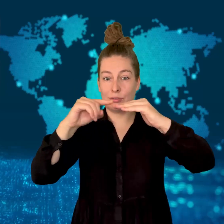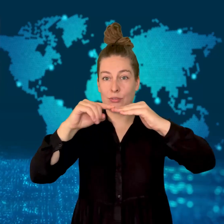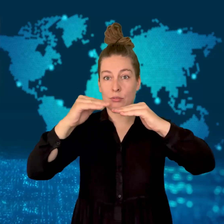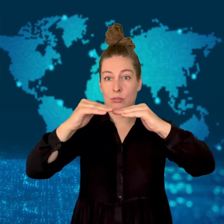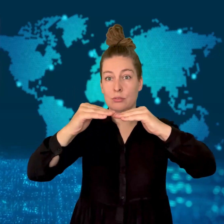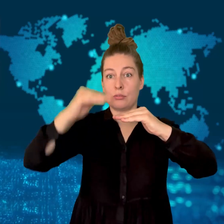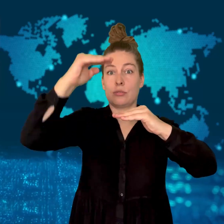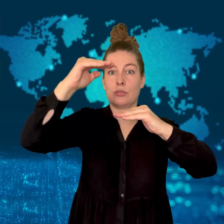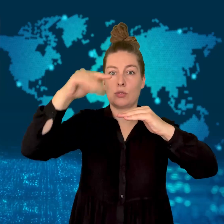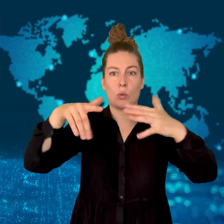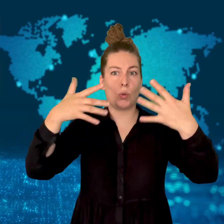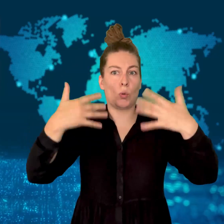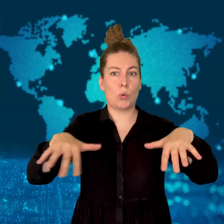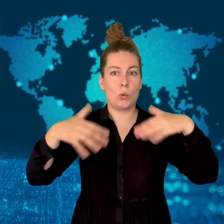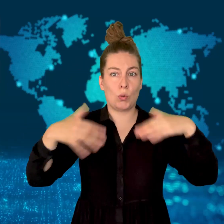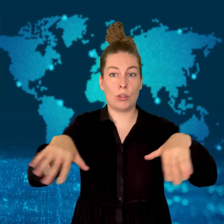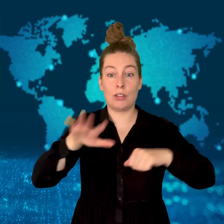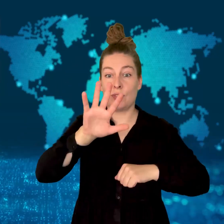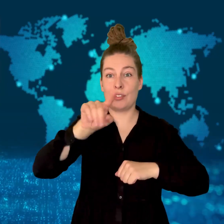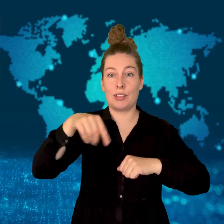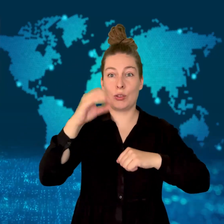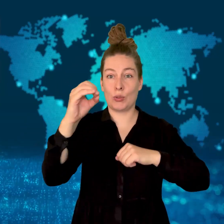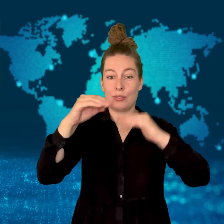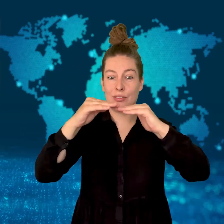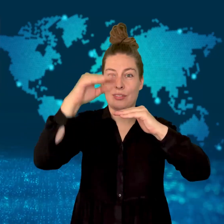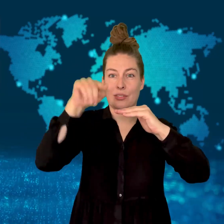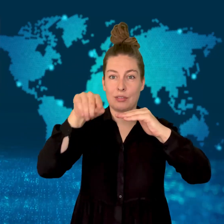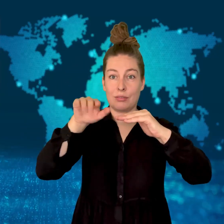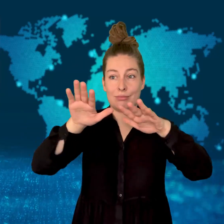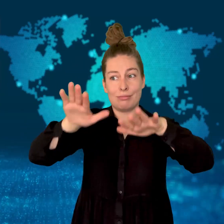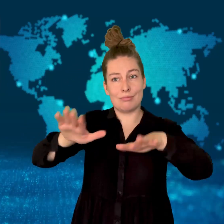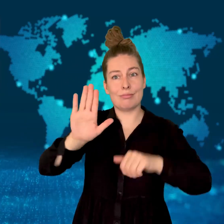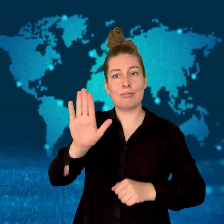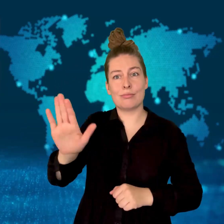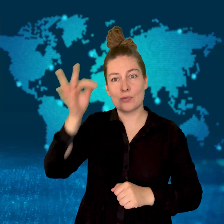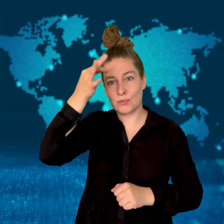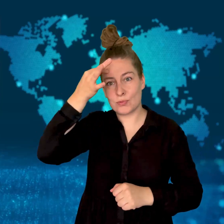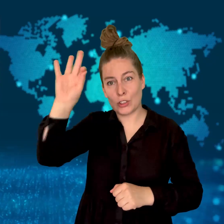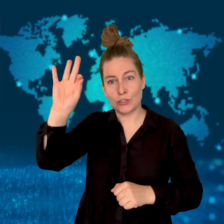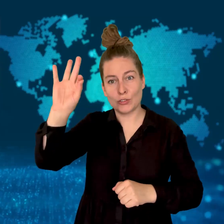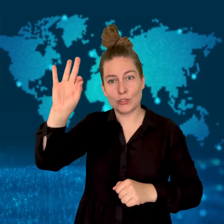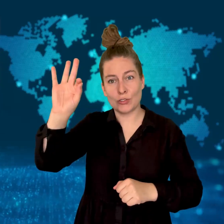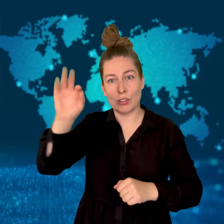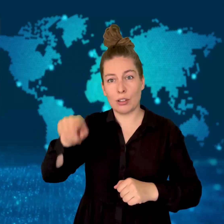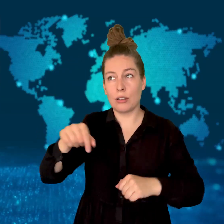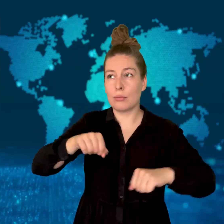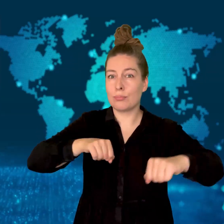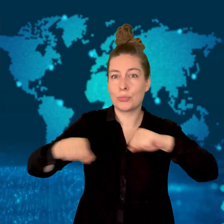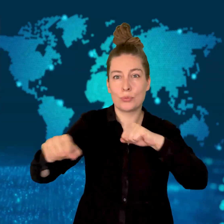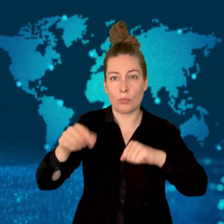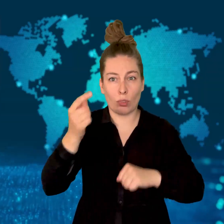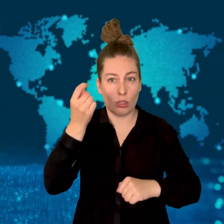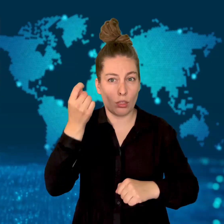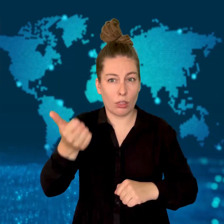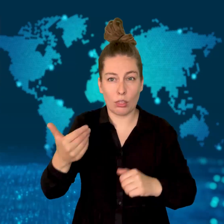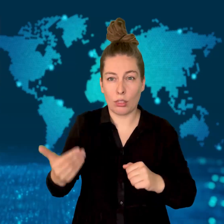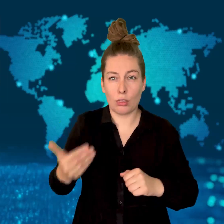with the most recent one occurring in November of 2019.